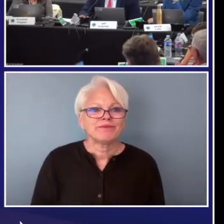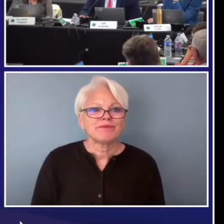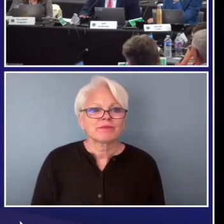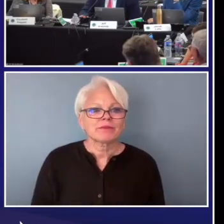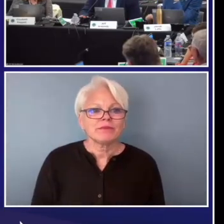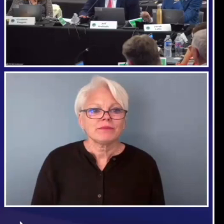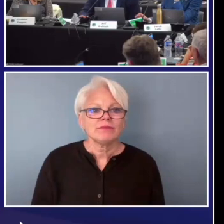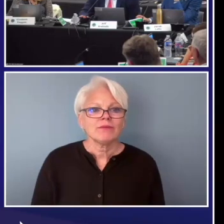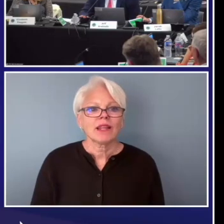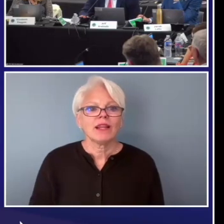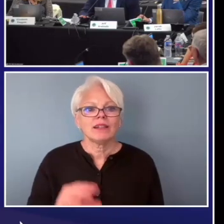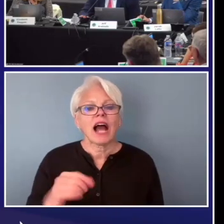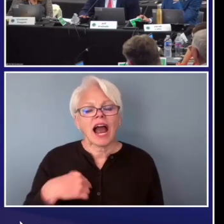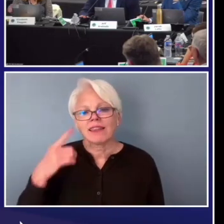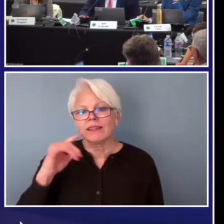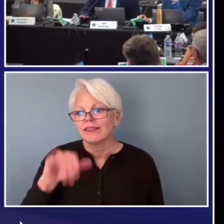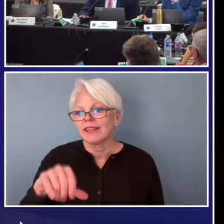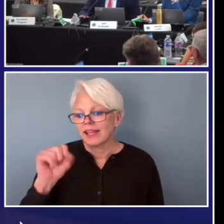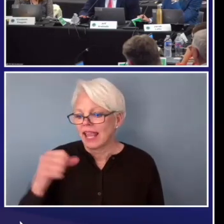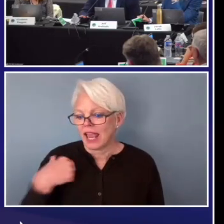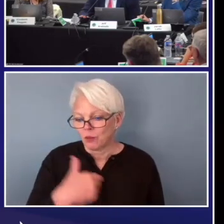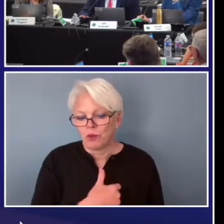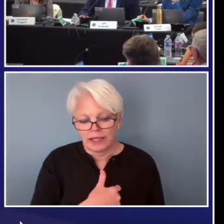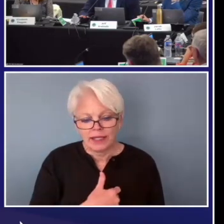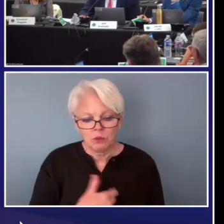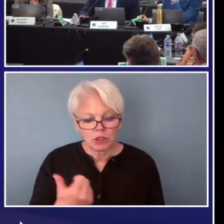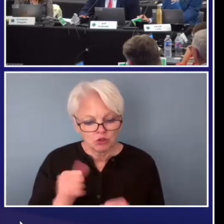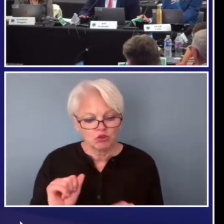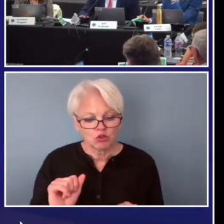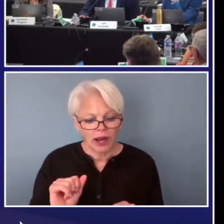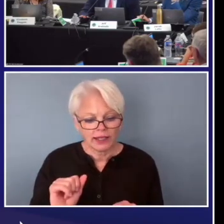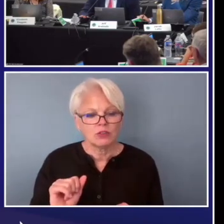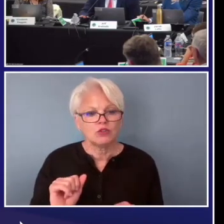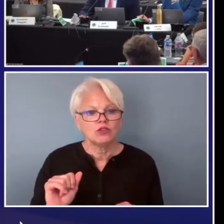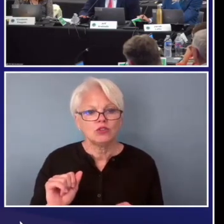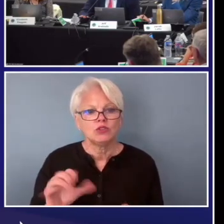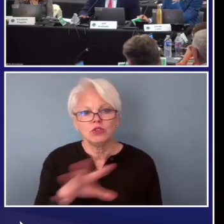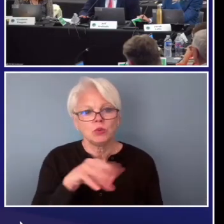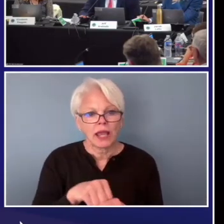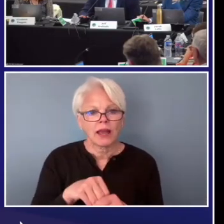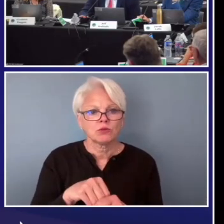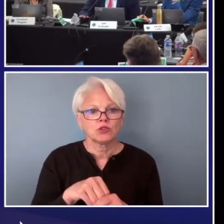But yeah, I think that's, um, we were, we were trying to capture the, um, you know,